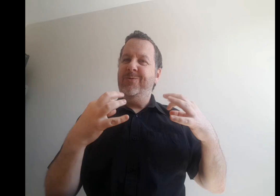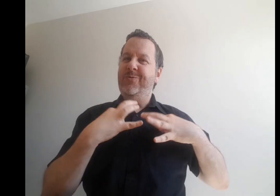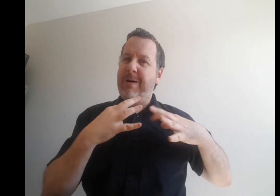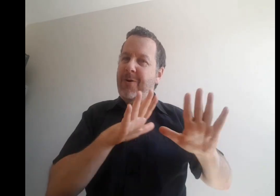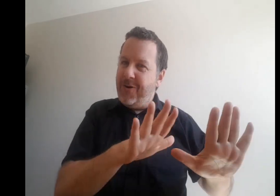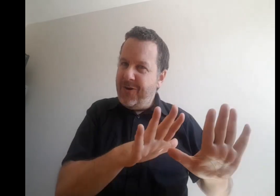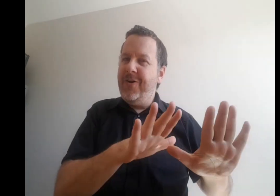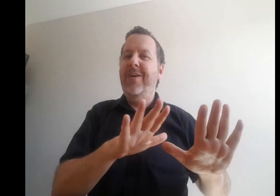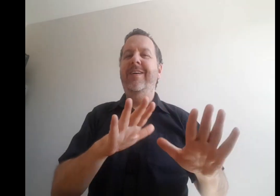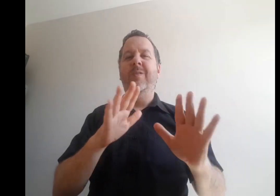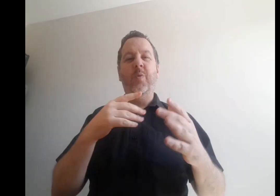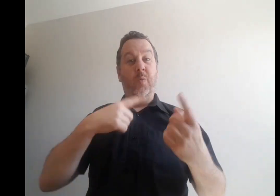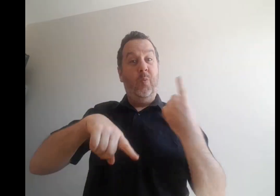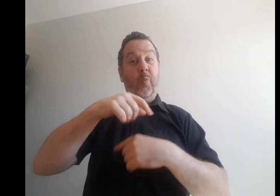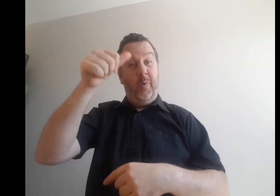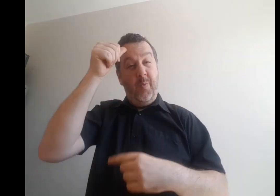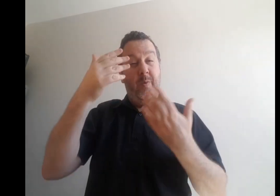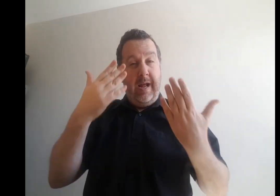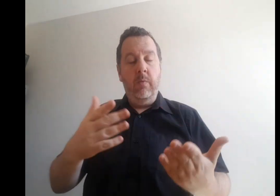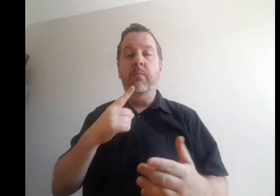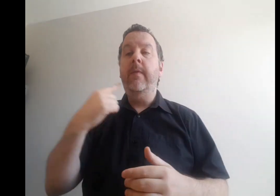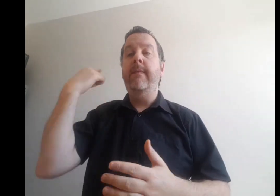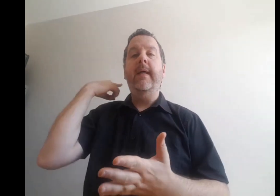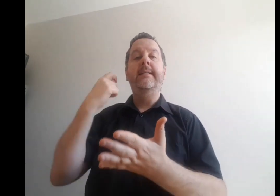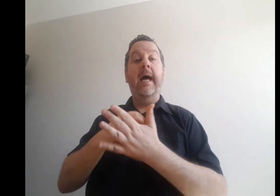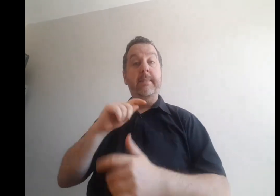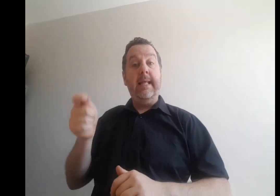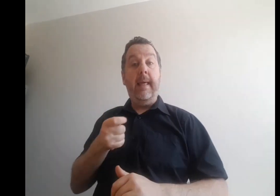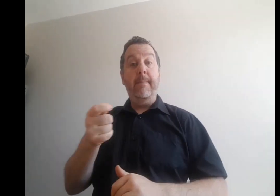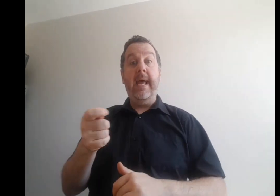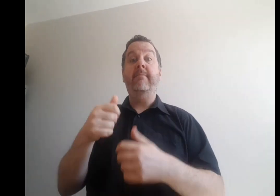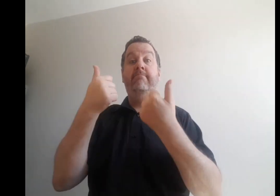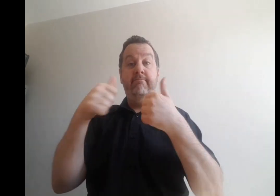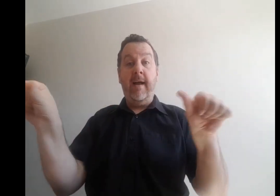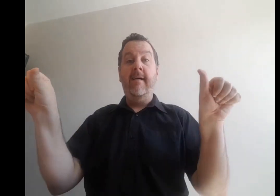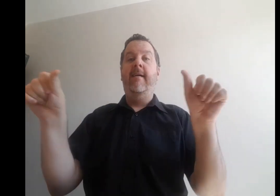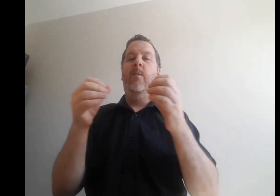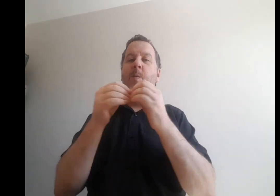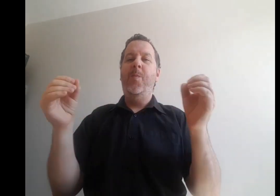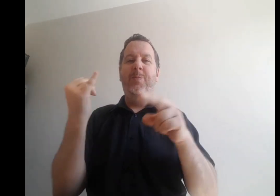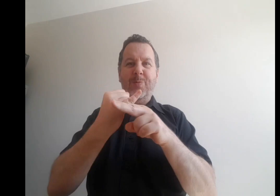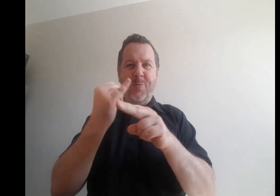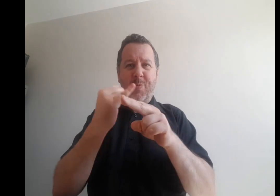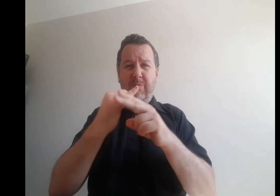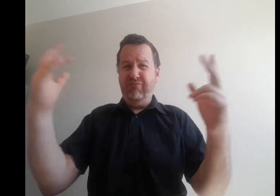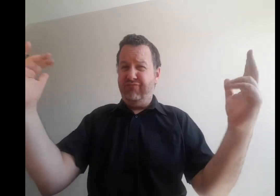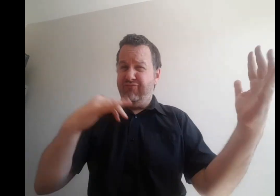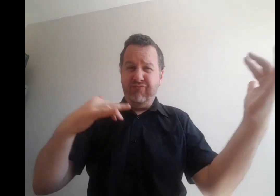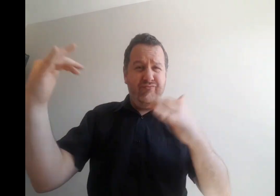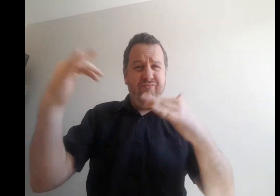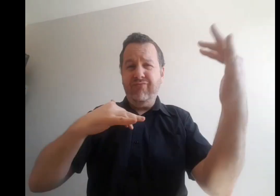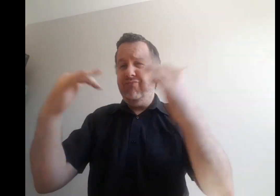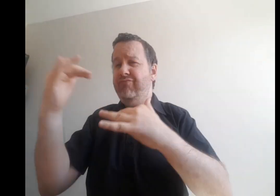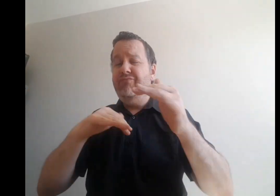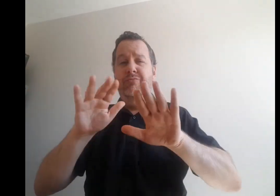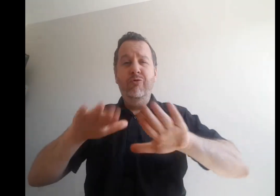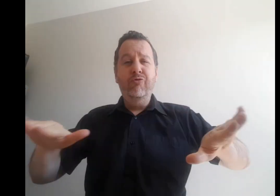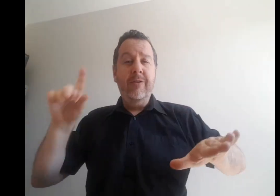De l'Epée opened his school, and had hundreds of deaf children from all over France coming there,